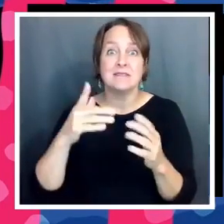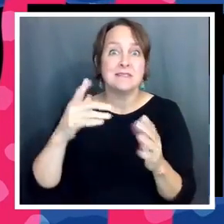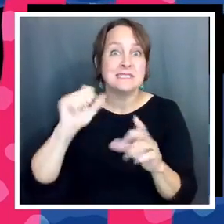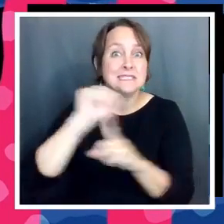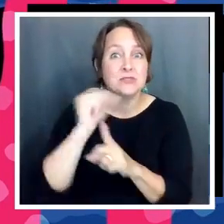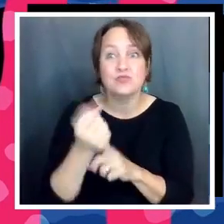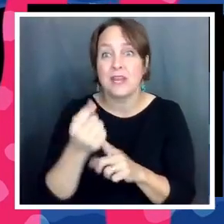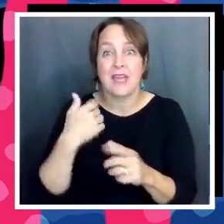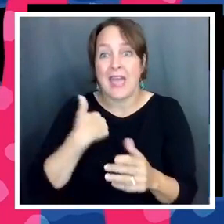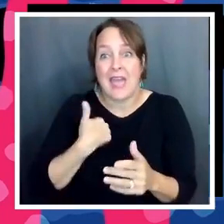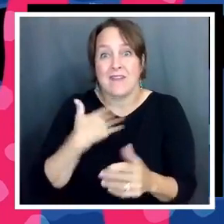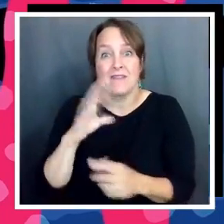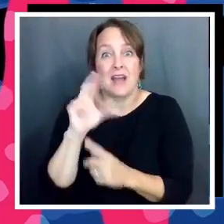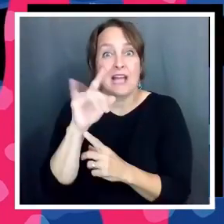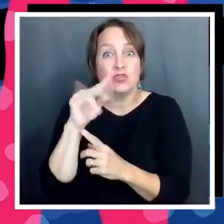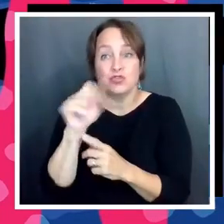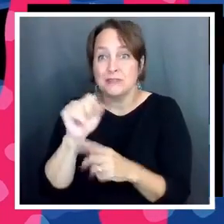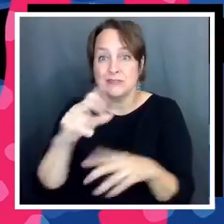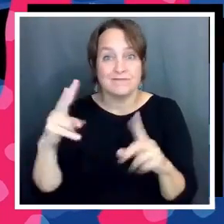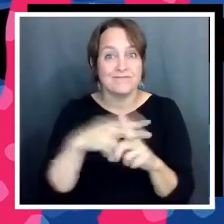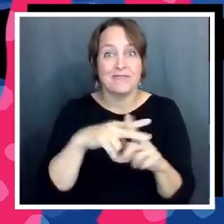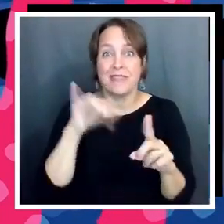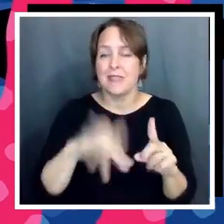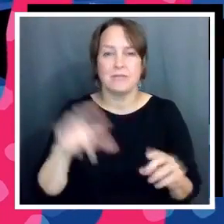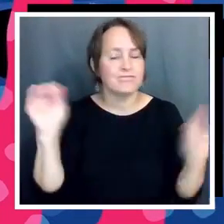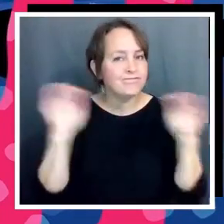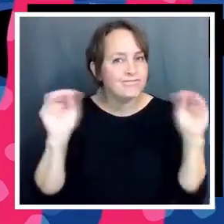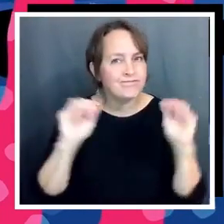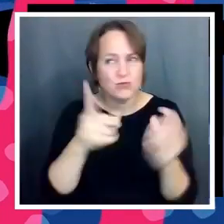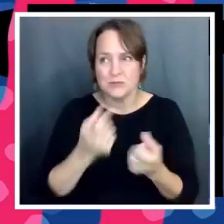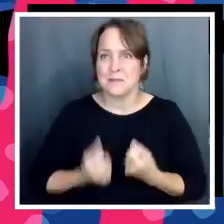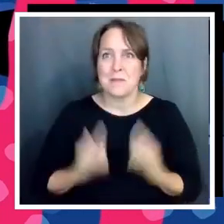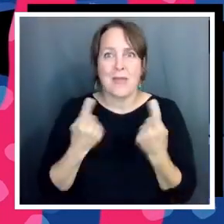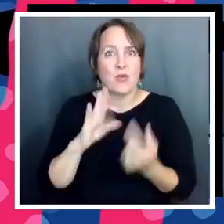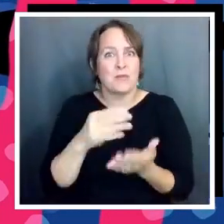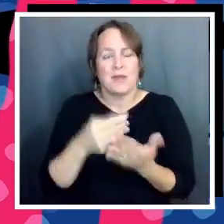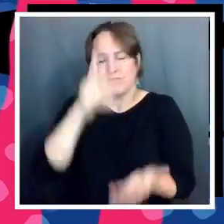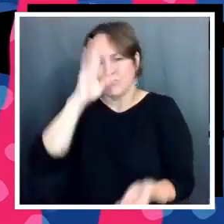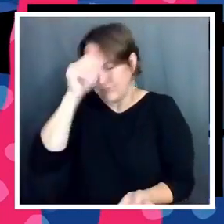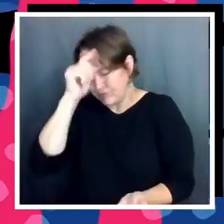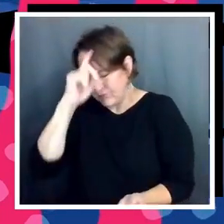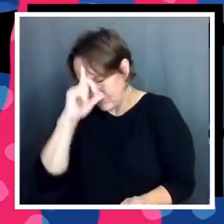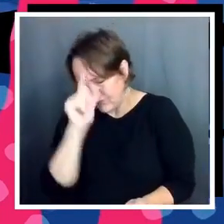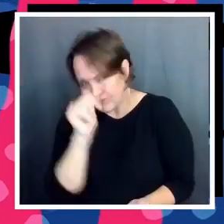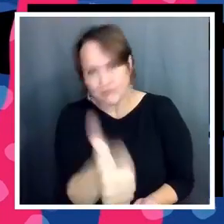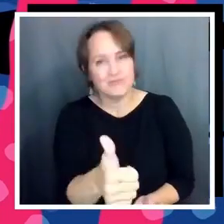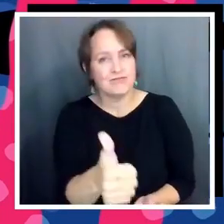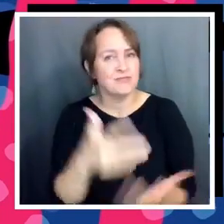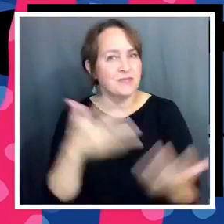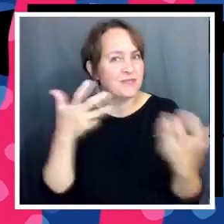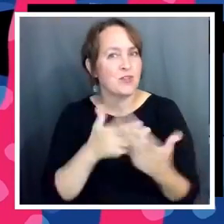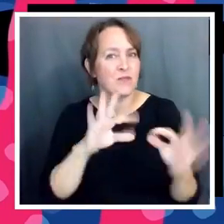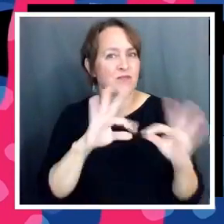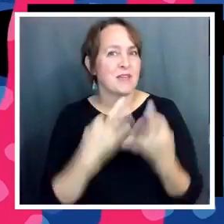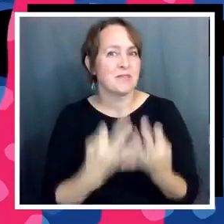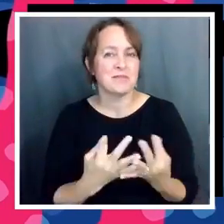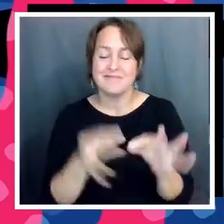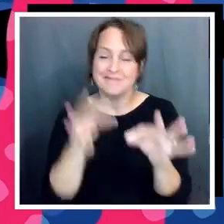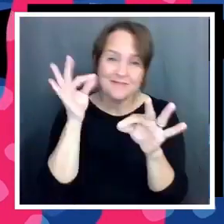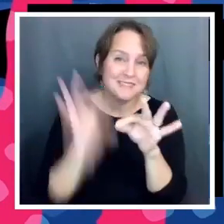SENDING PAYMENTS OF UP TO $300